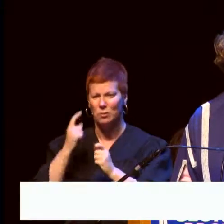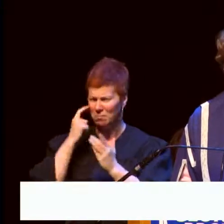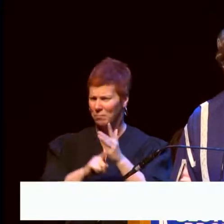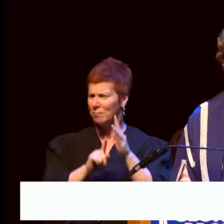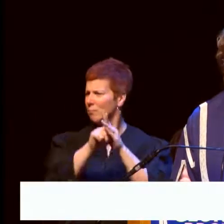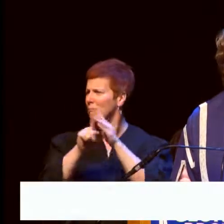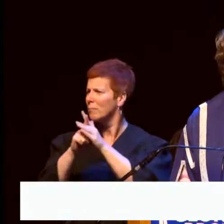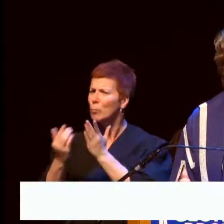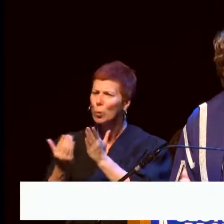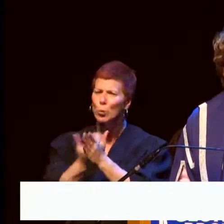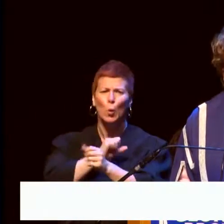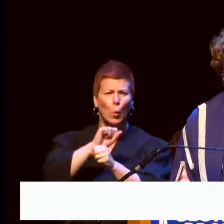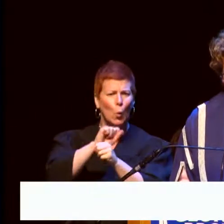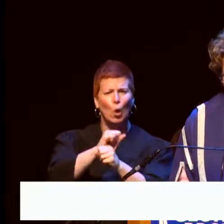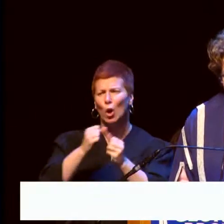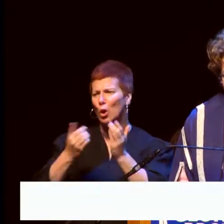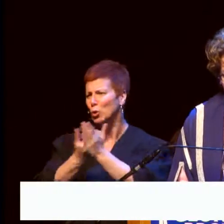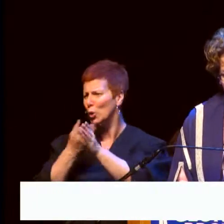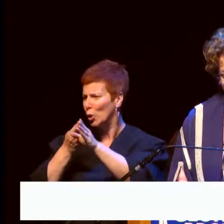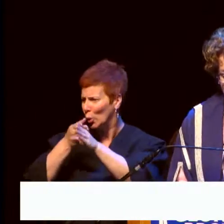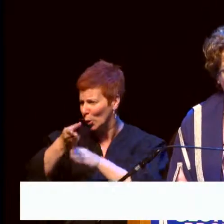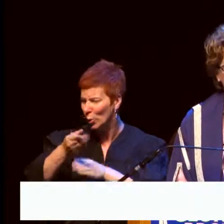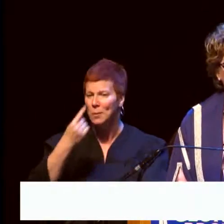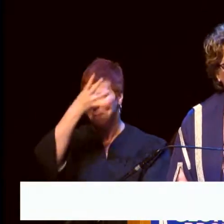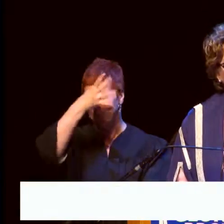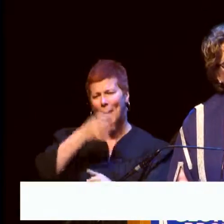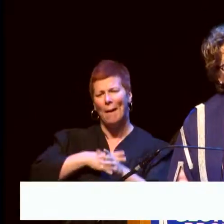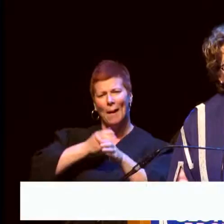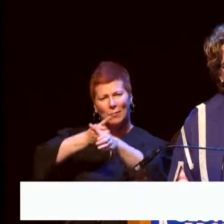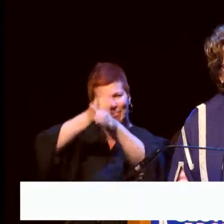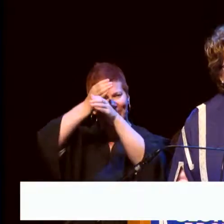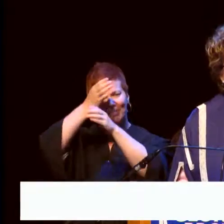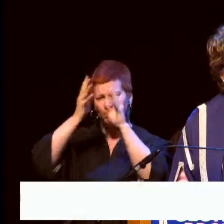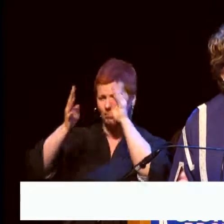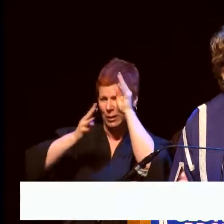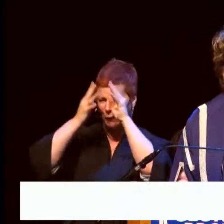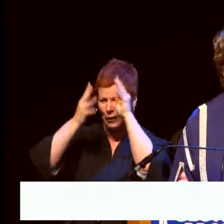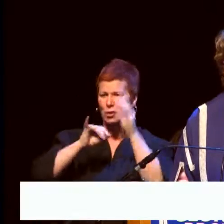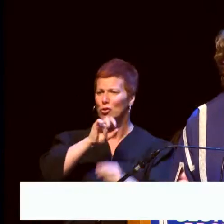INNOVATION EXPERT JIM CAROL PREDICTS THAT 65% OF THE CHILDREN